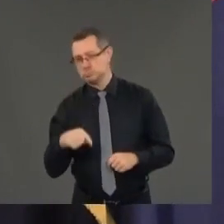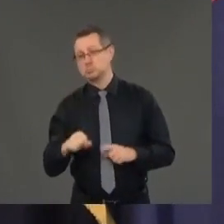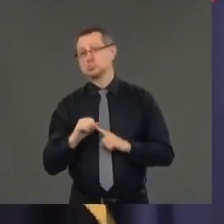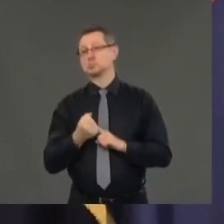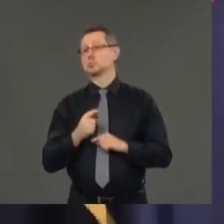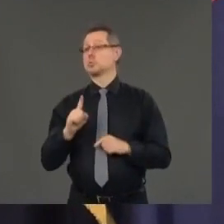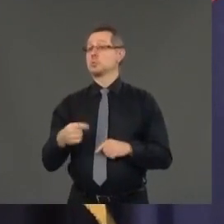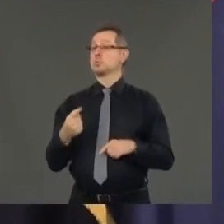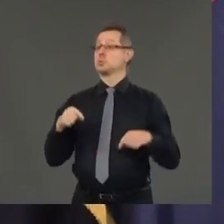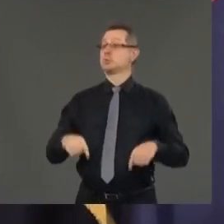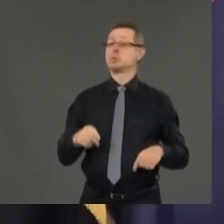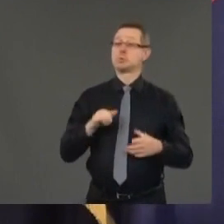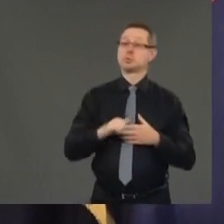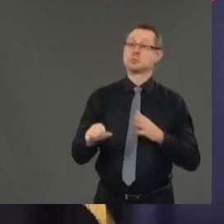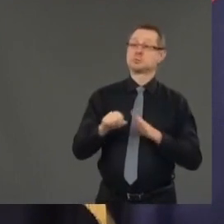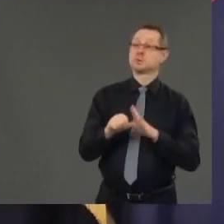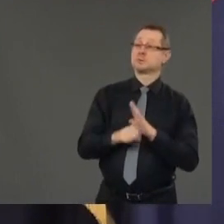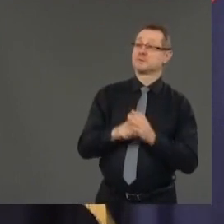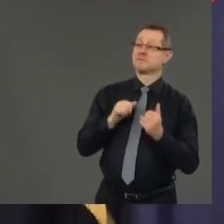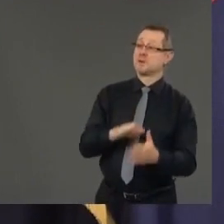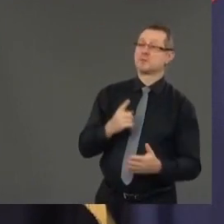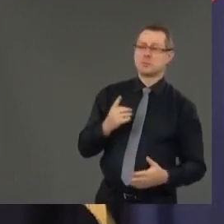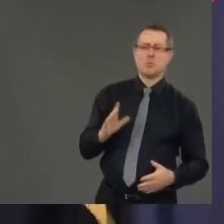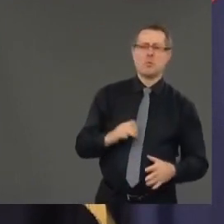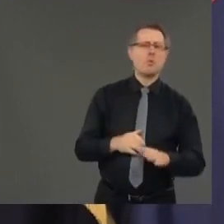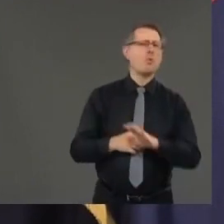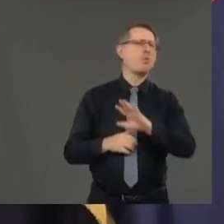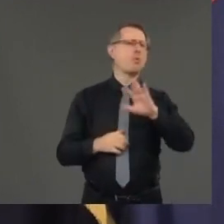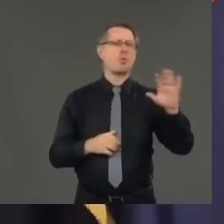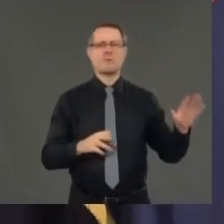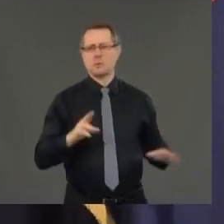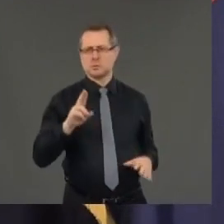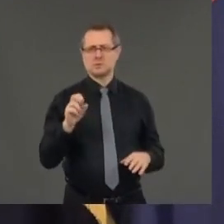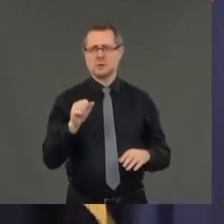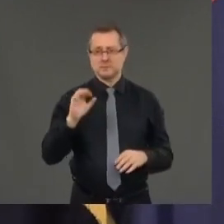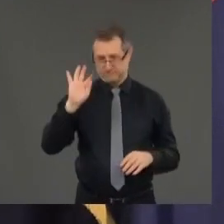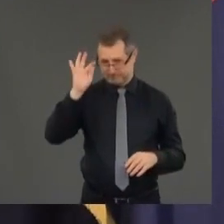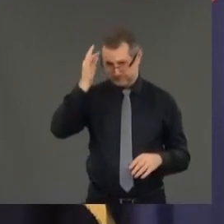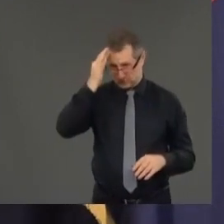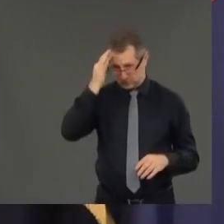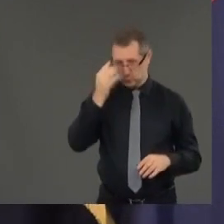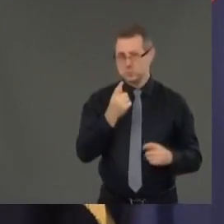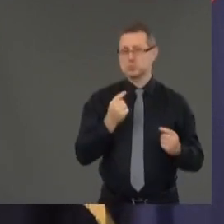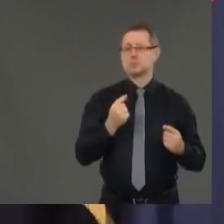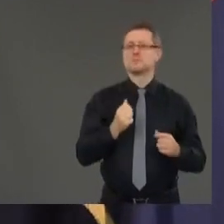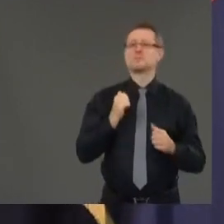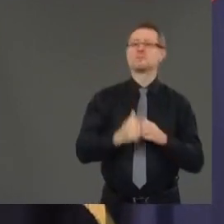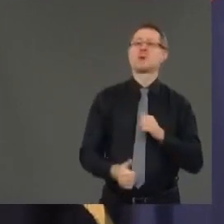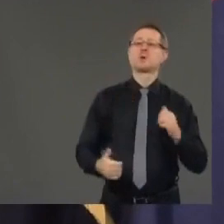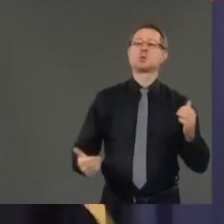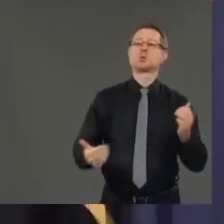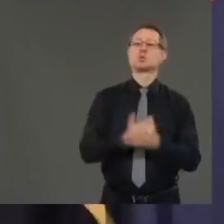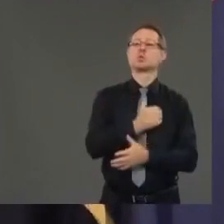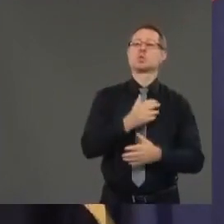FIRST OF ALL, I GET THE OVERALL SITUATION. IT IS NOT A NEW YORK SITUATION. IT'S ALL ACROSS THE COUNTRY.